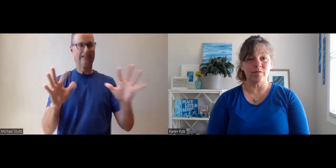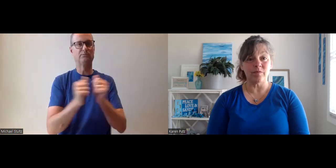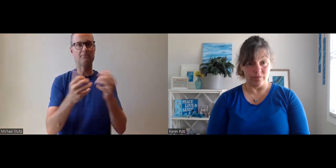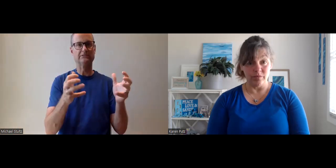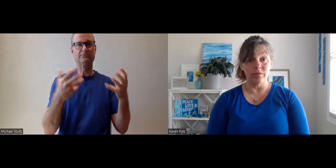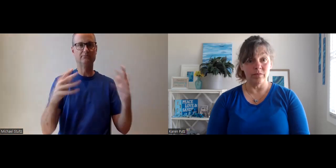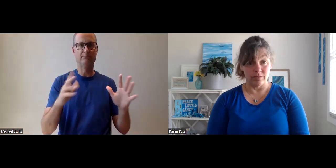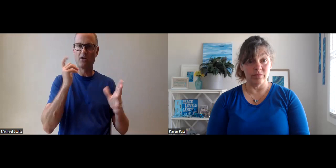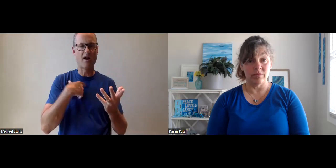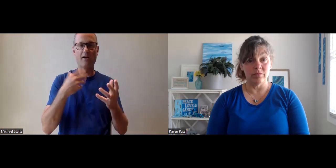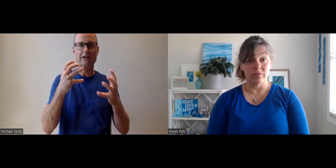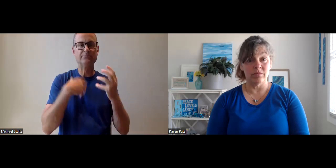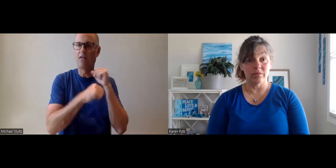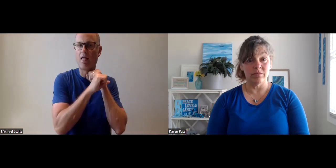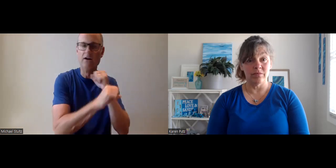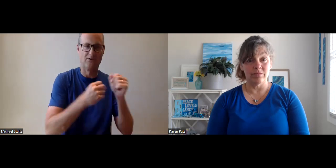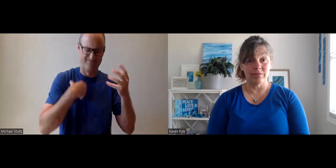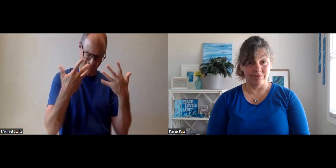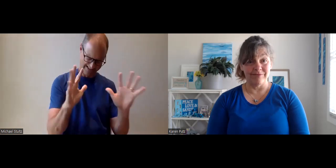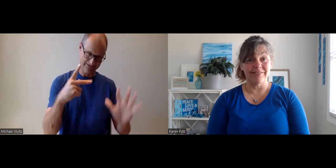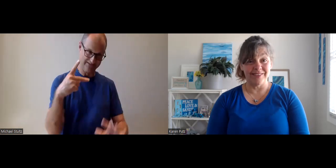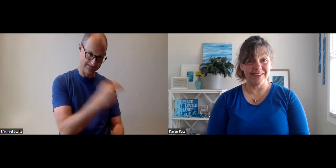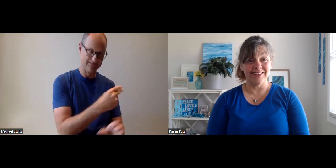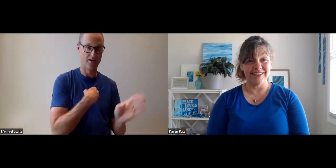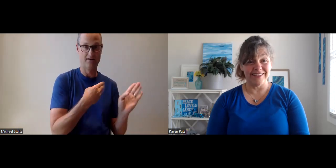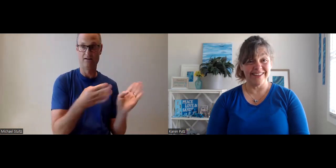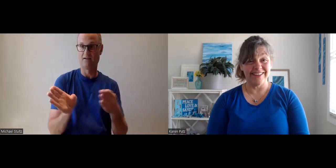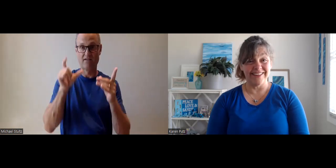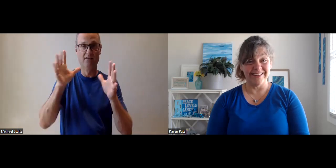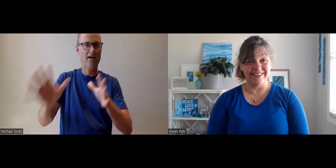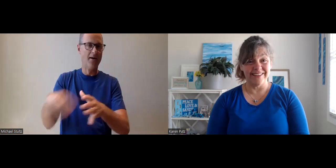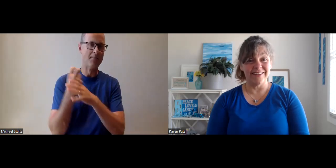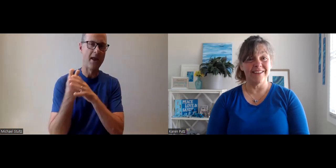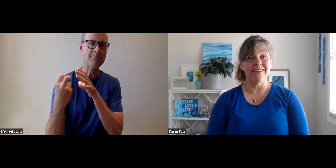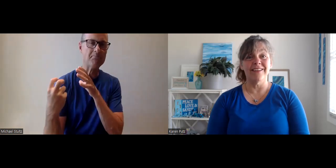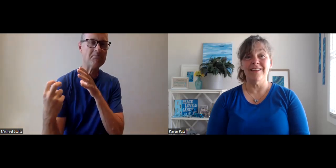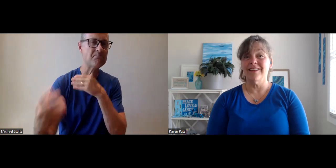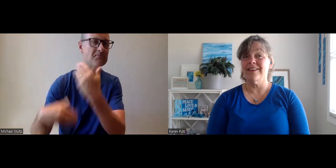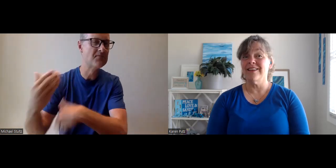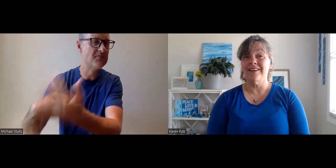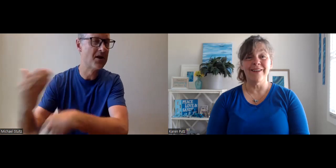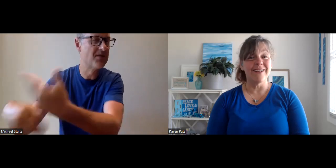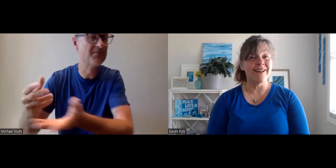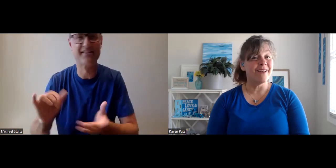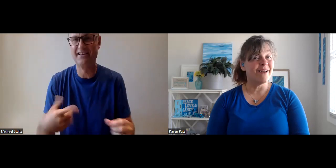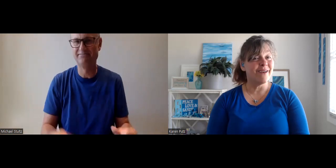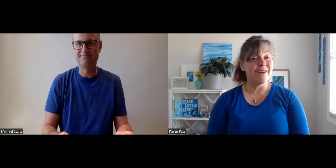And I told myself know, I would just need to be finished with basketball and then just delve into photography full time.